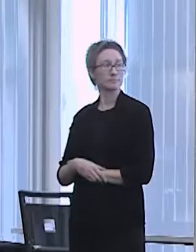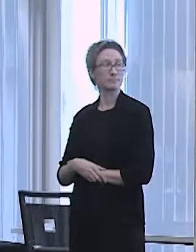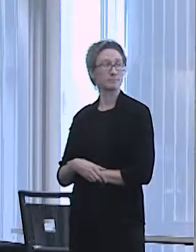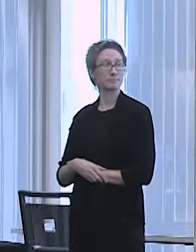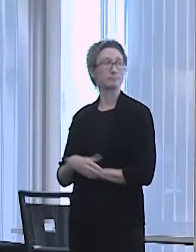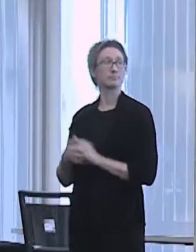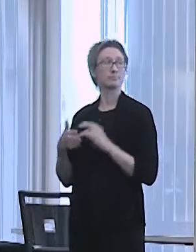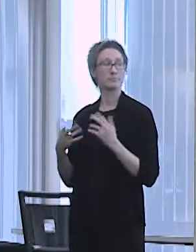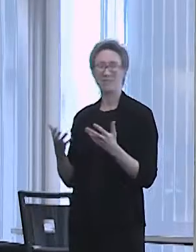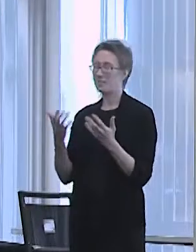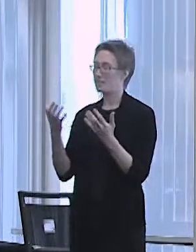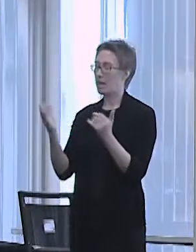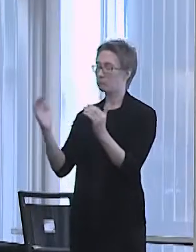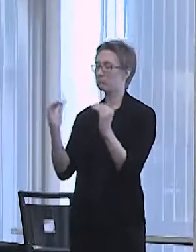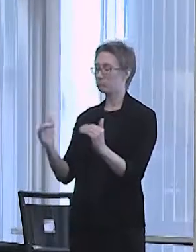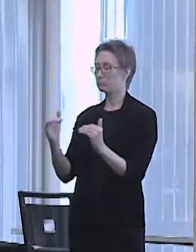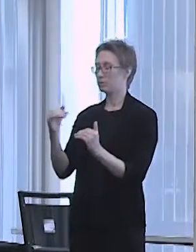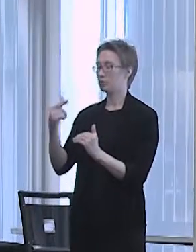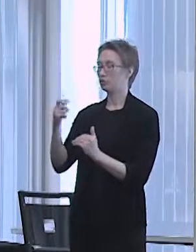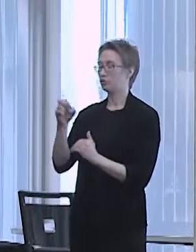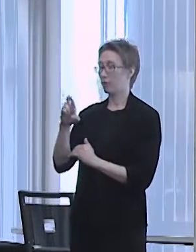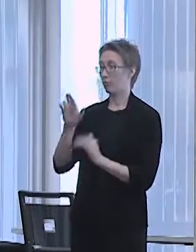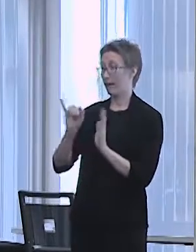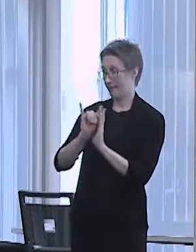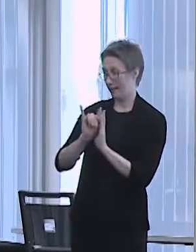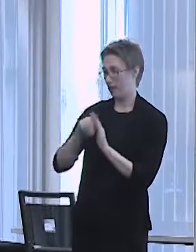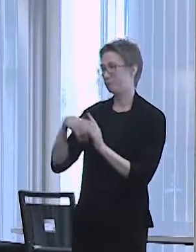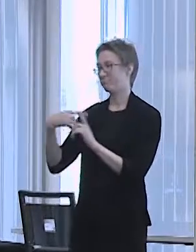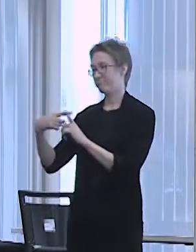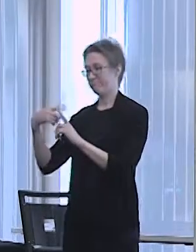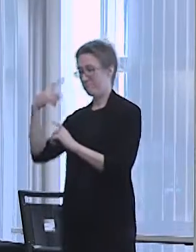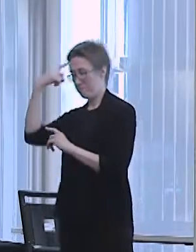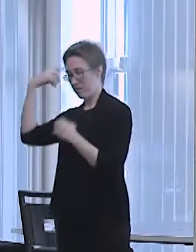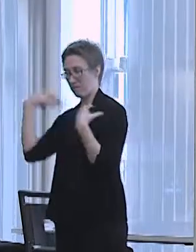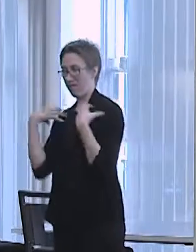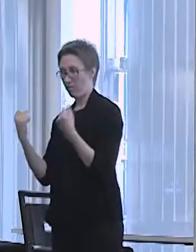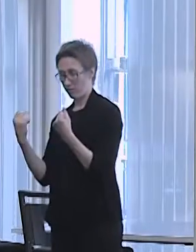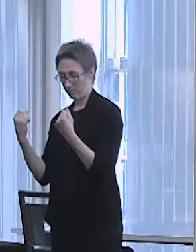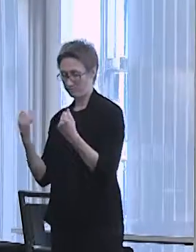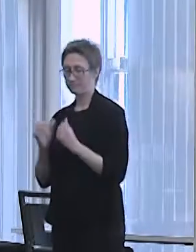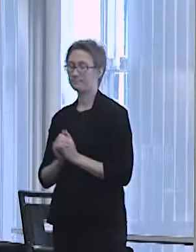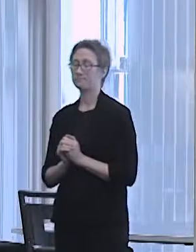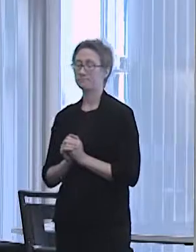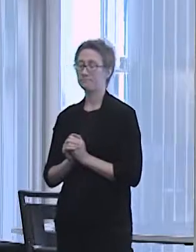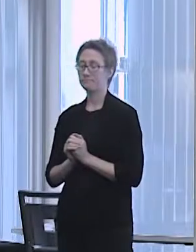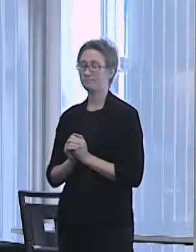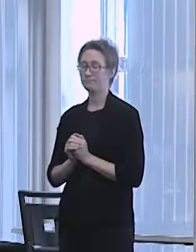Let's talk about gender identity and mental health. I've been diagnosed with depression